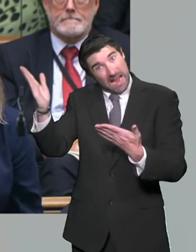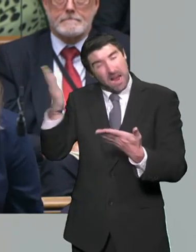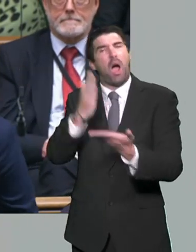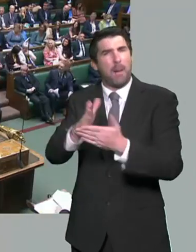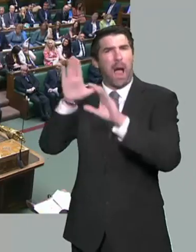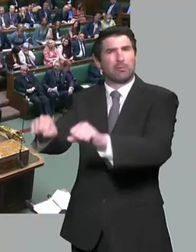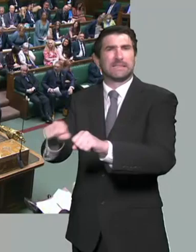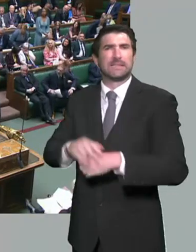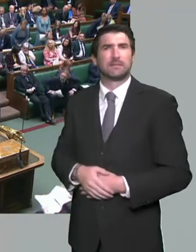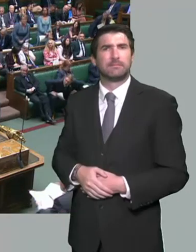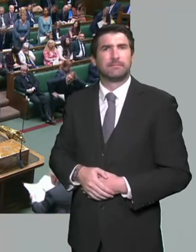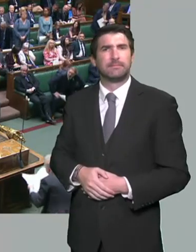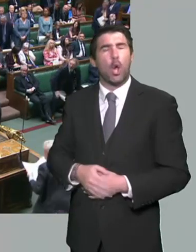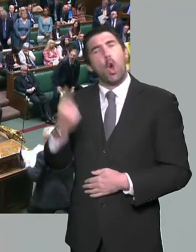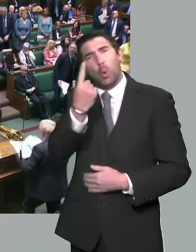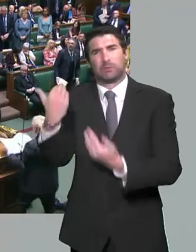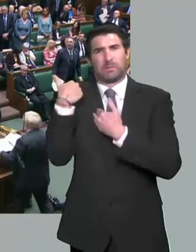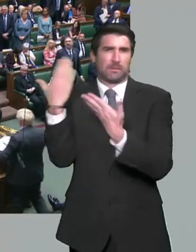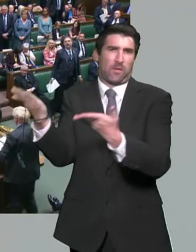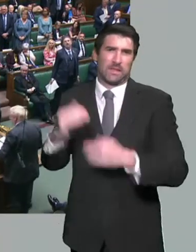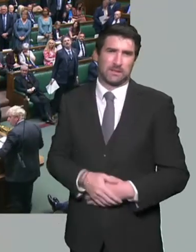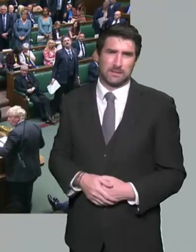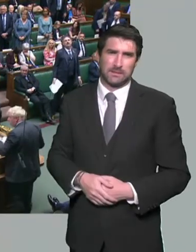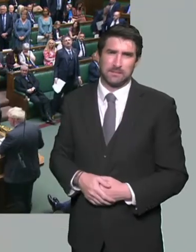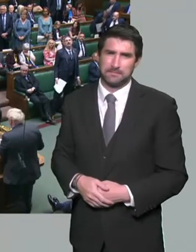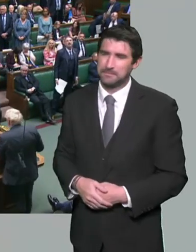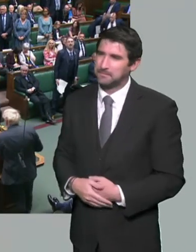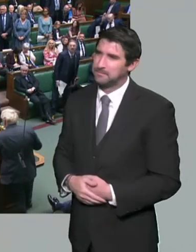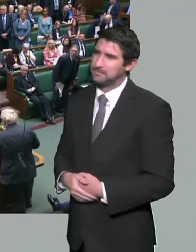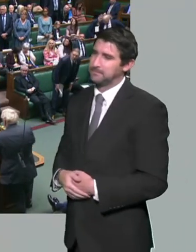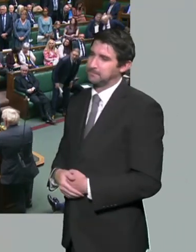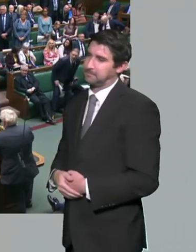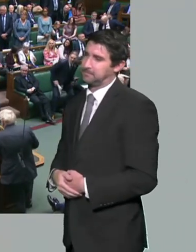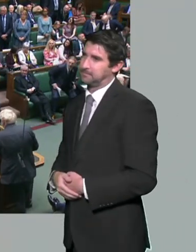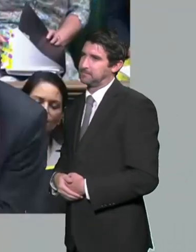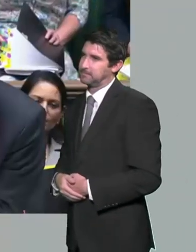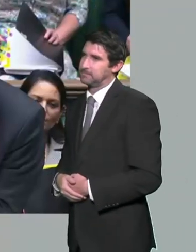incompetence? The Prime Minister I would be only too happy to look at this.